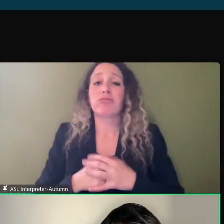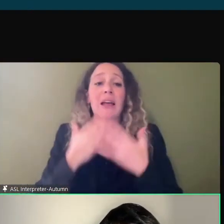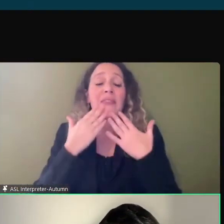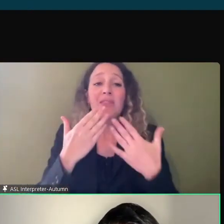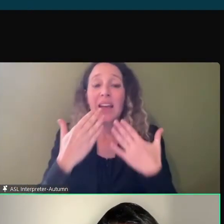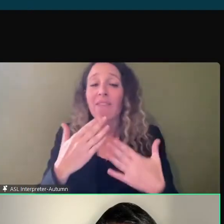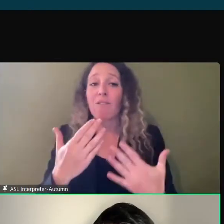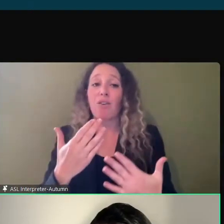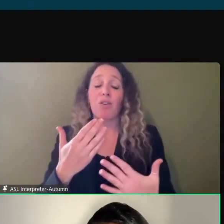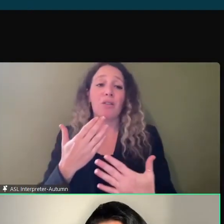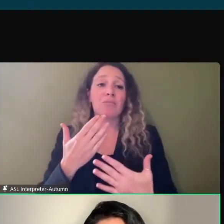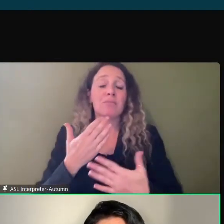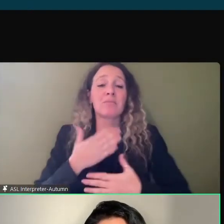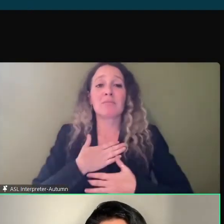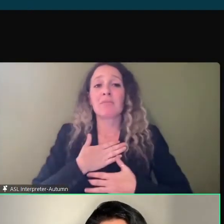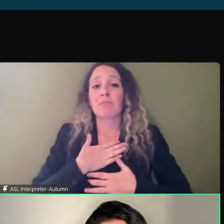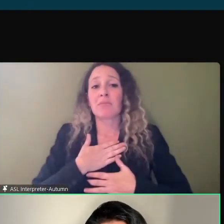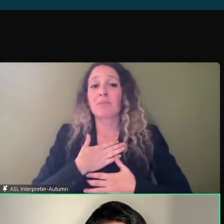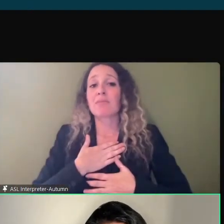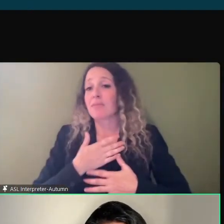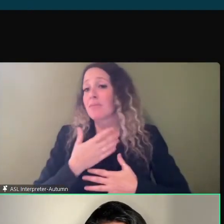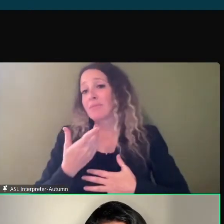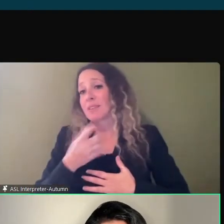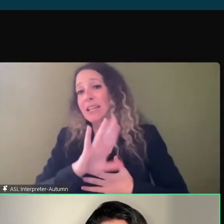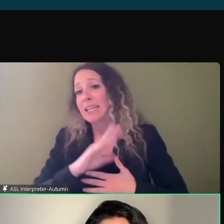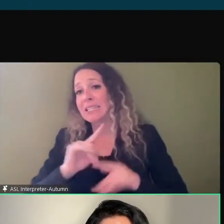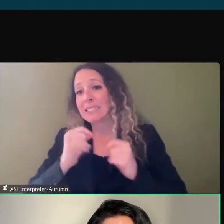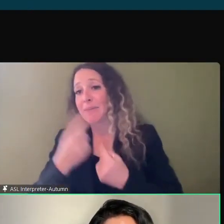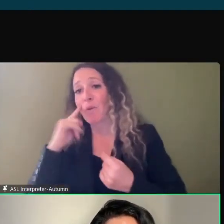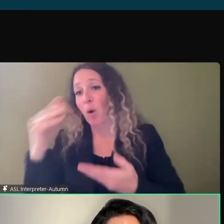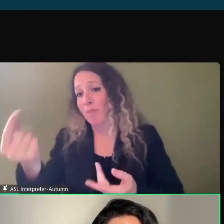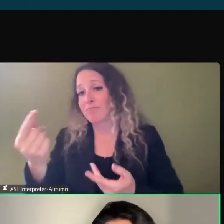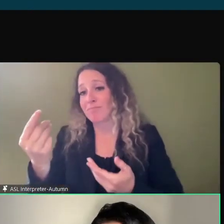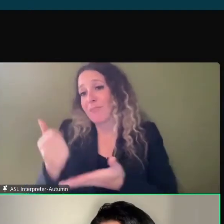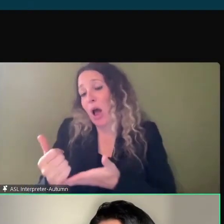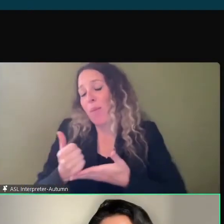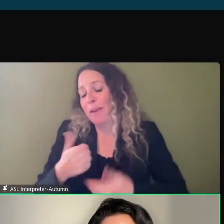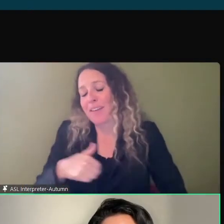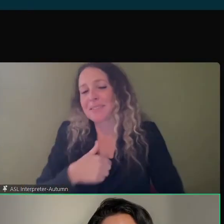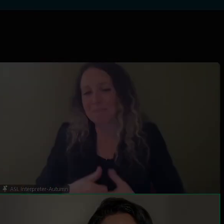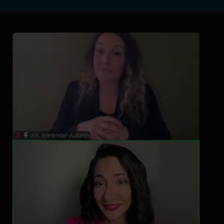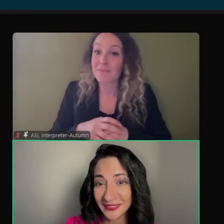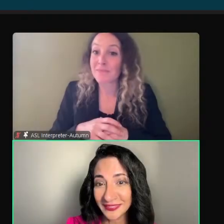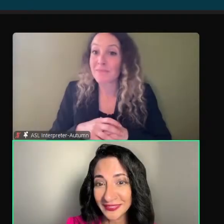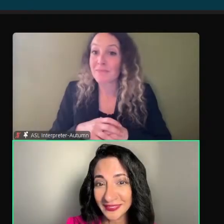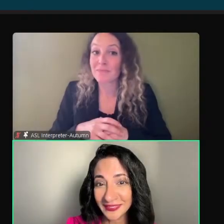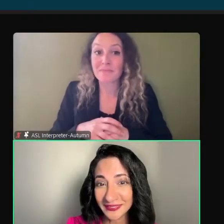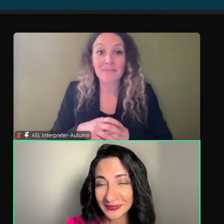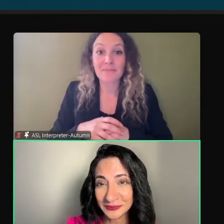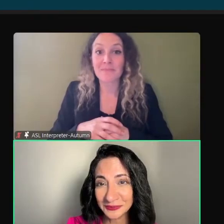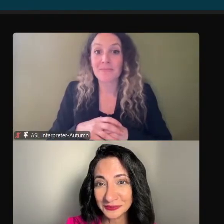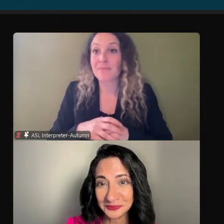to Kyle and his team for helping us. >> Peter Poullos: So the Association